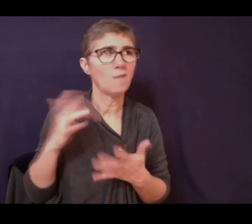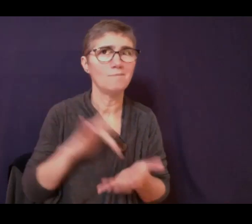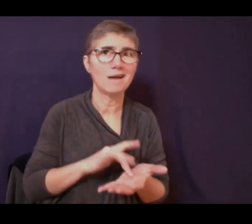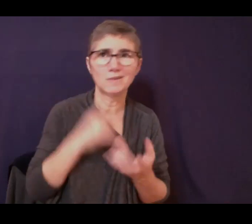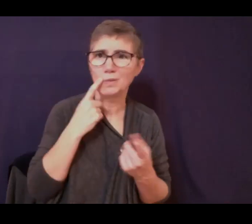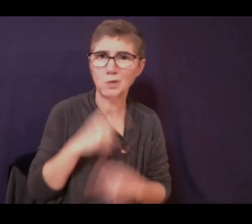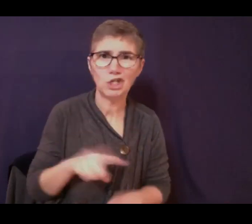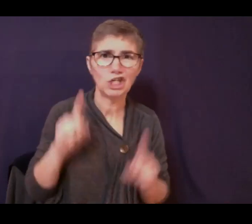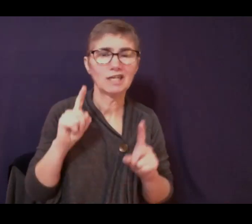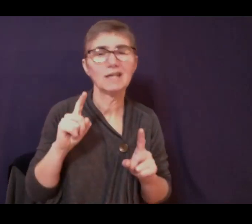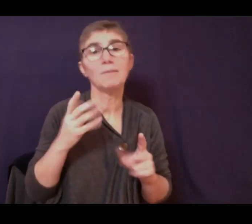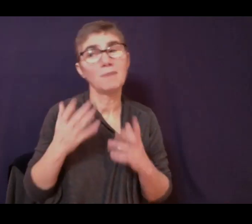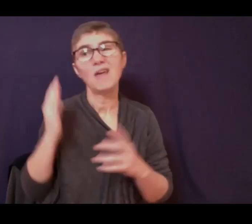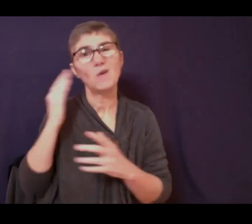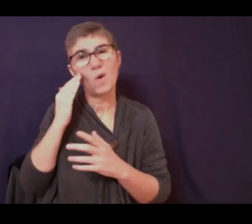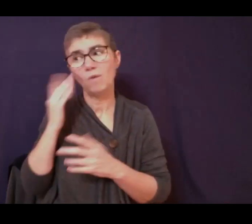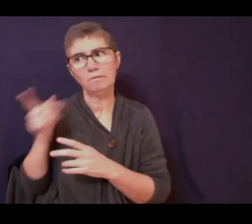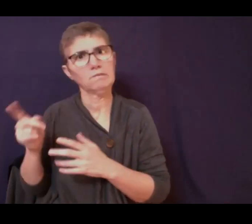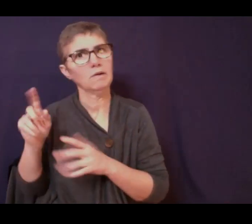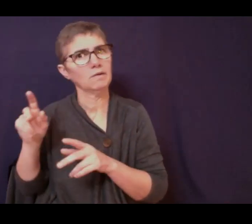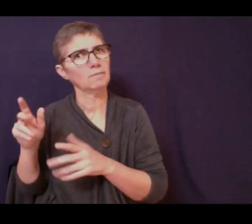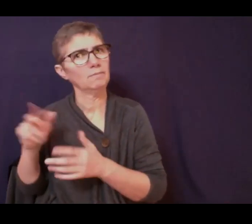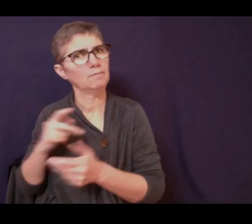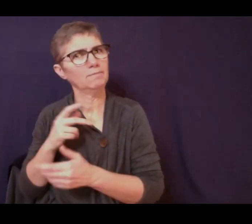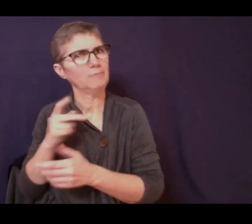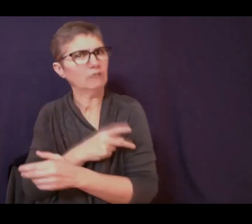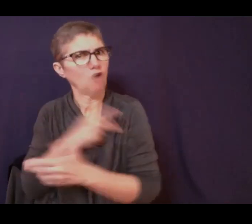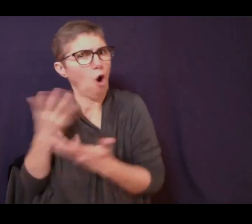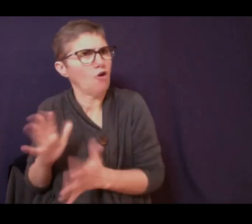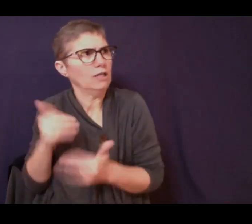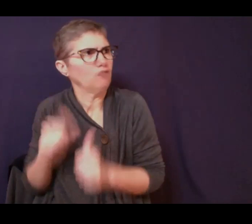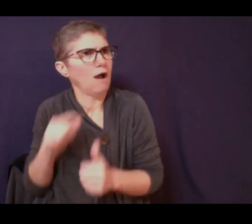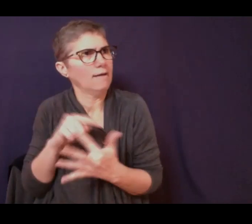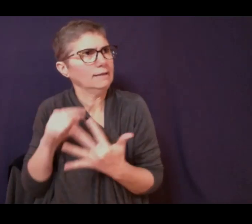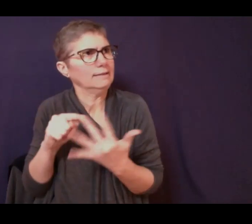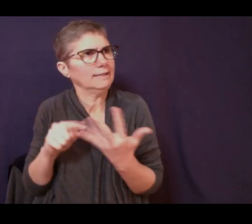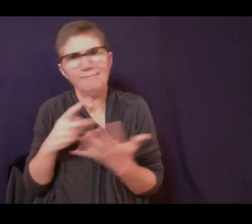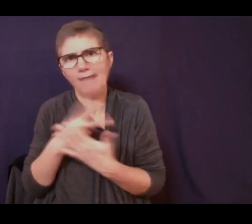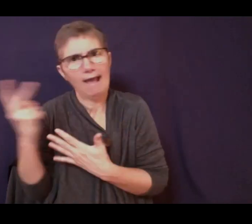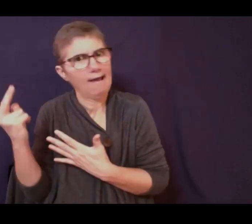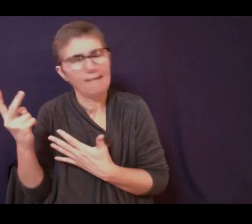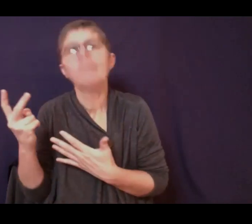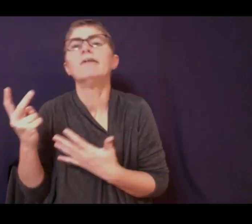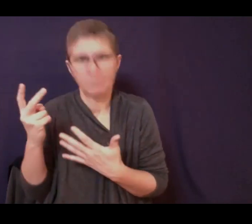has already tried those other things and those are not effective for them but again it is you